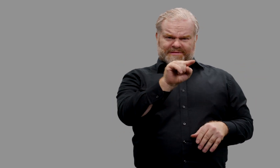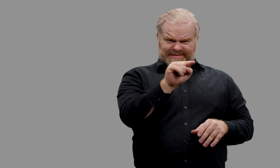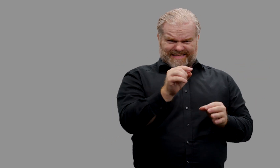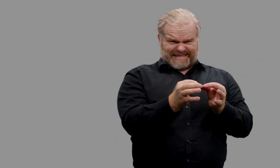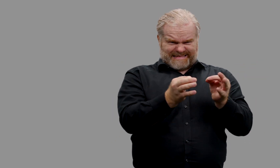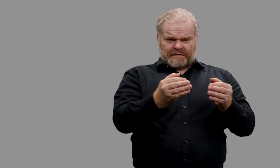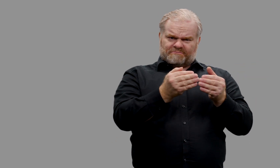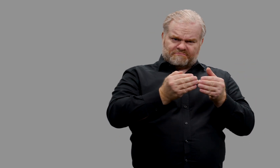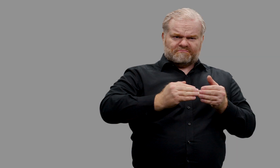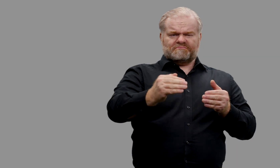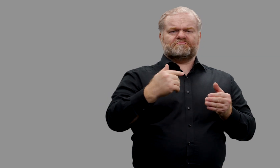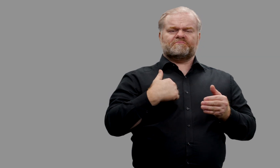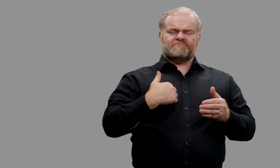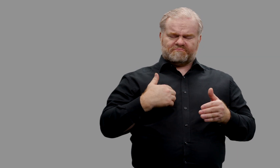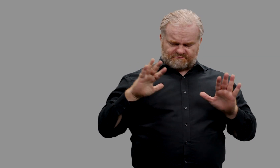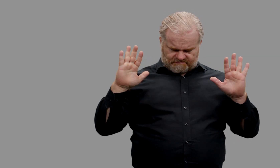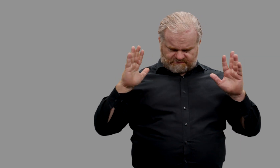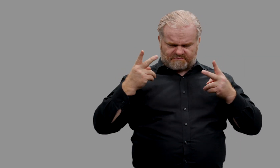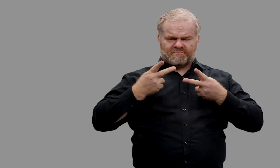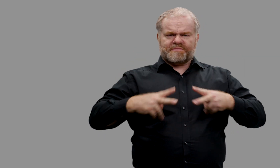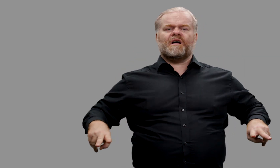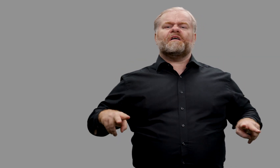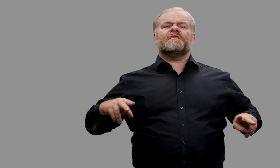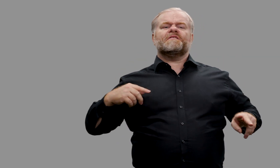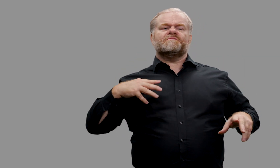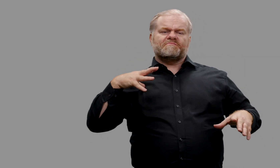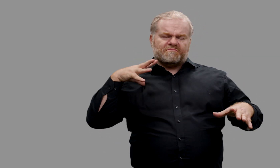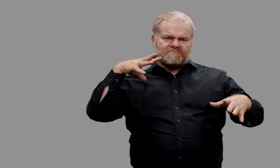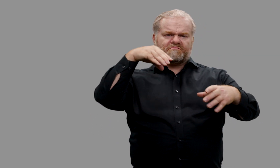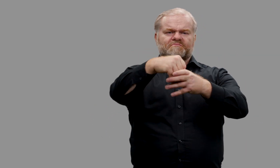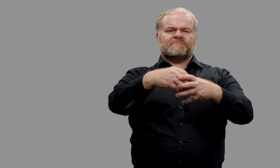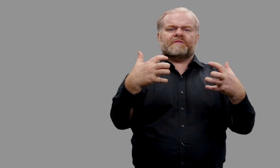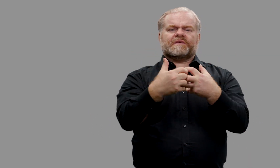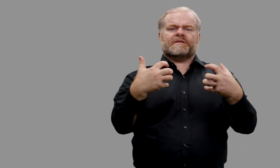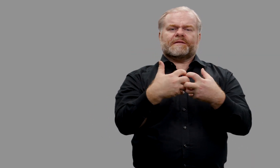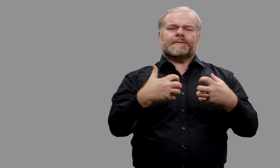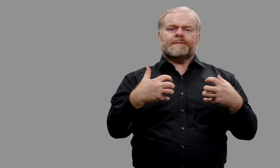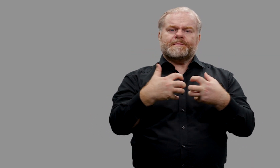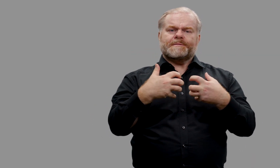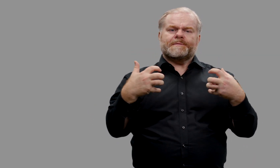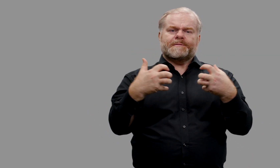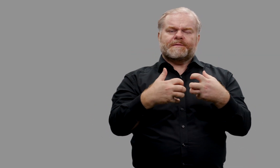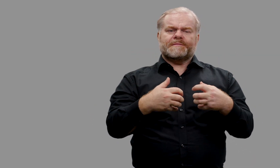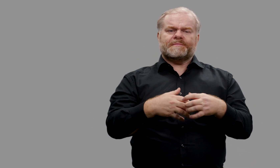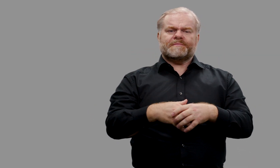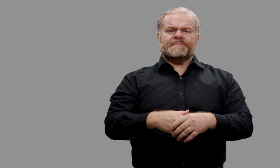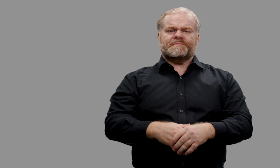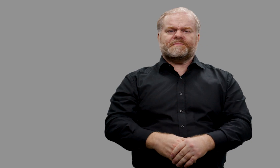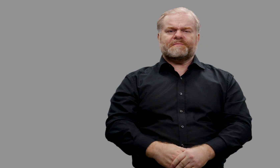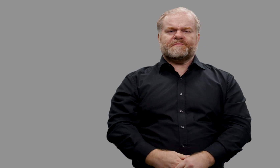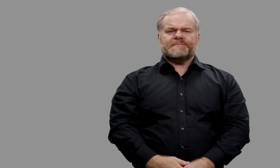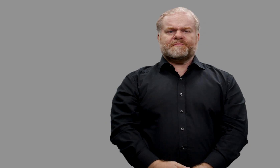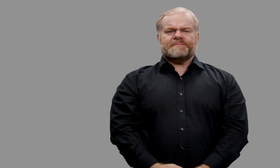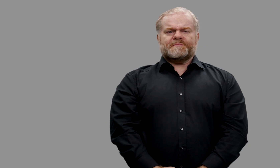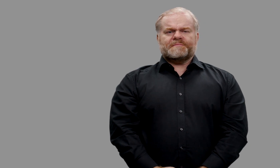After that day, I went into war without fear.